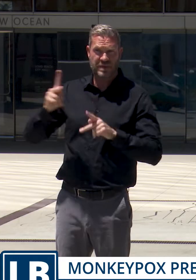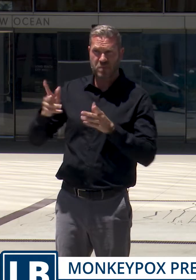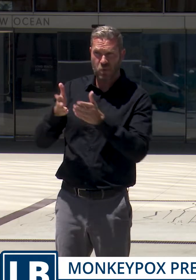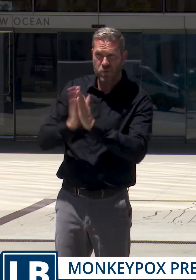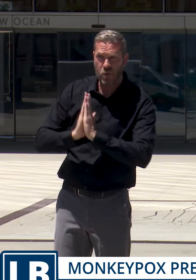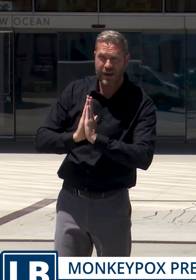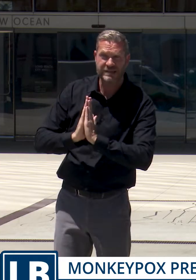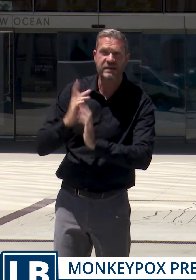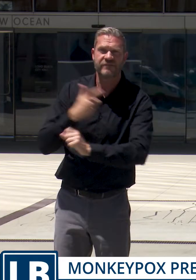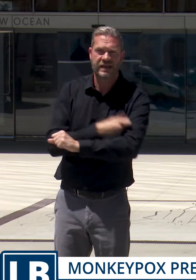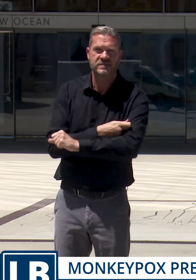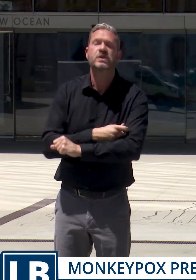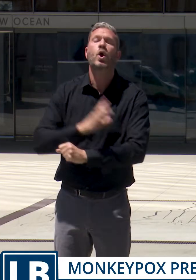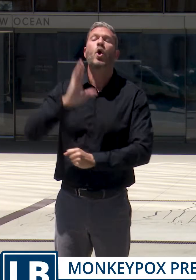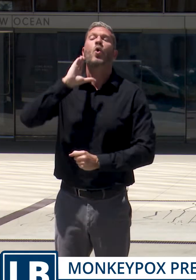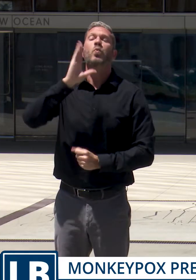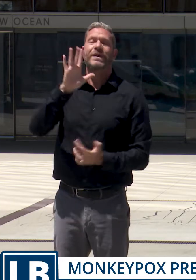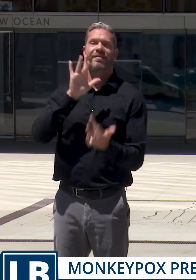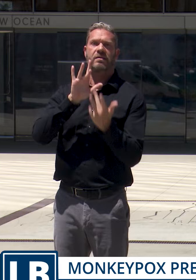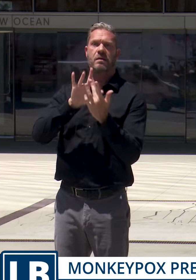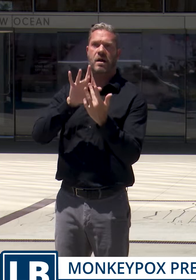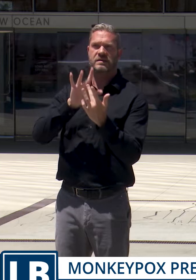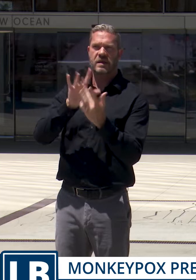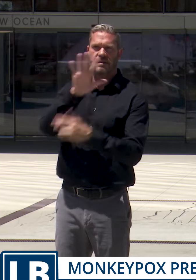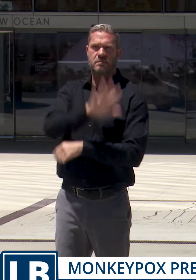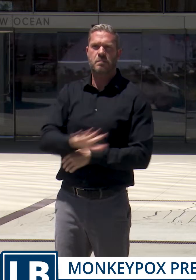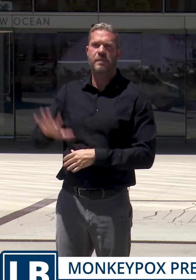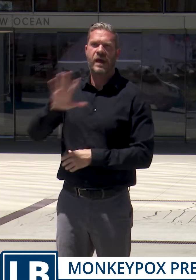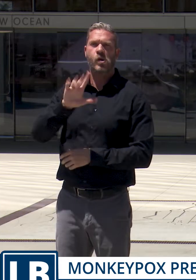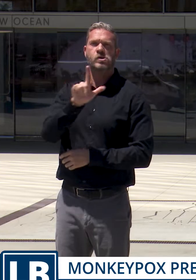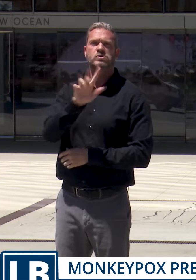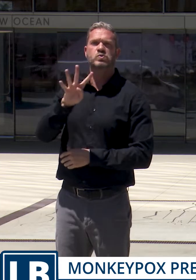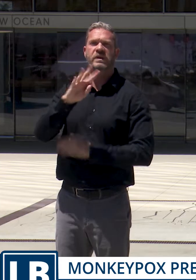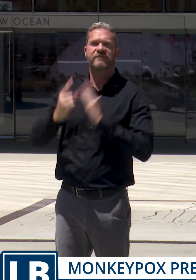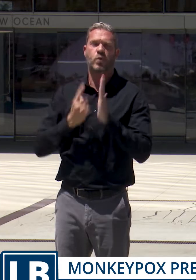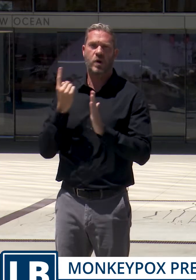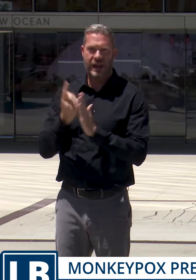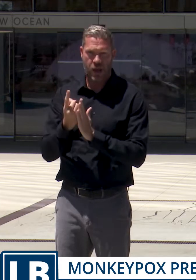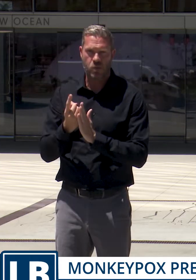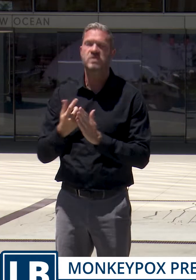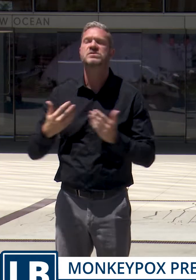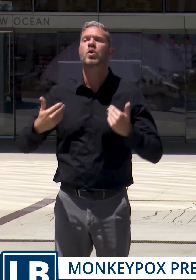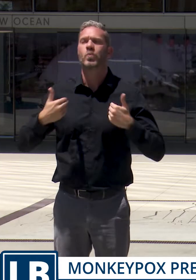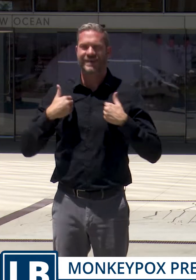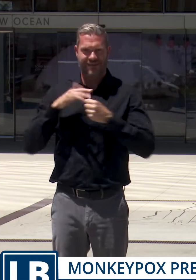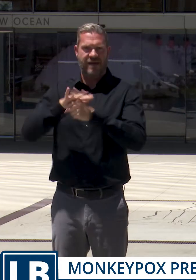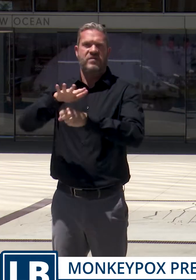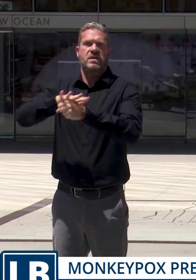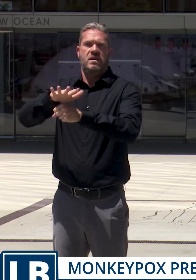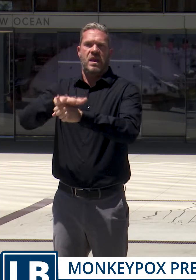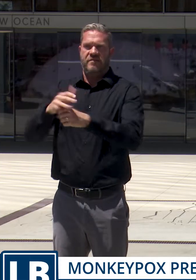all of you will be contacted in the next 24 hours we finally have enough vaccine to schedule